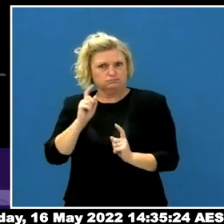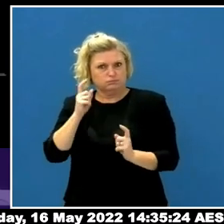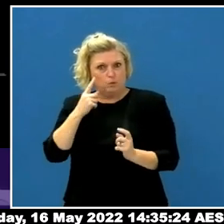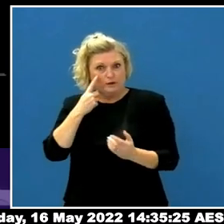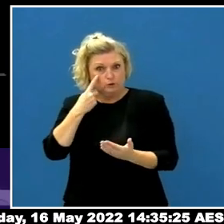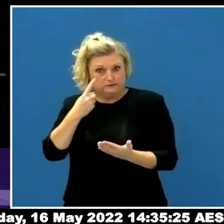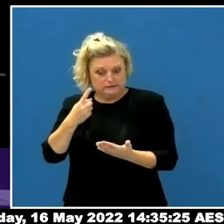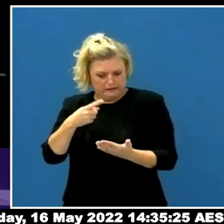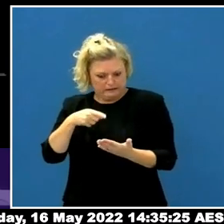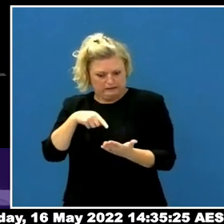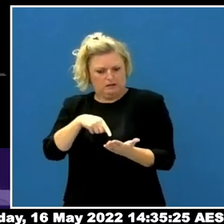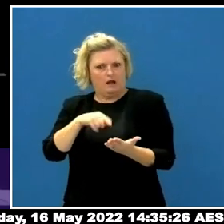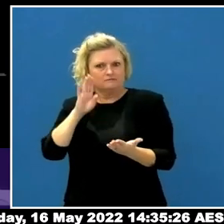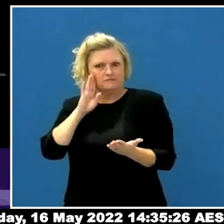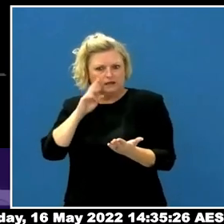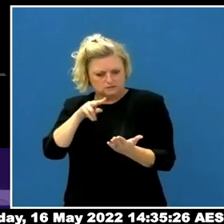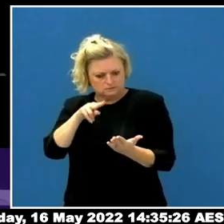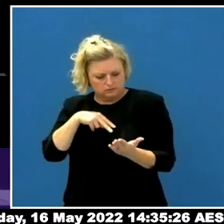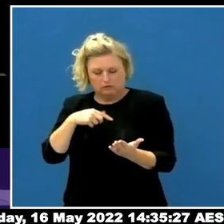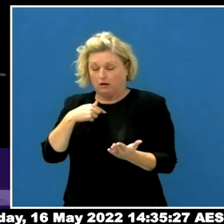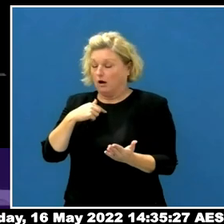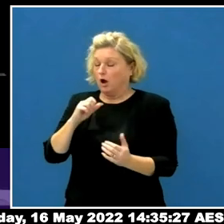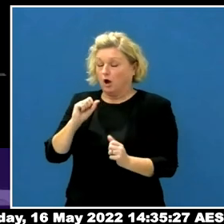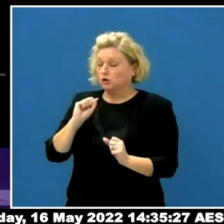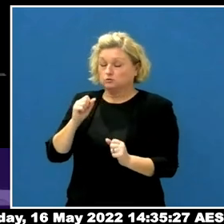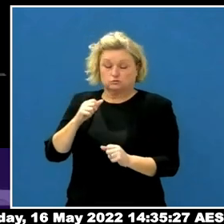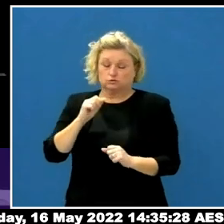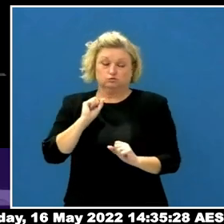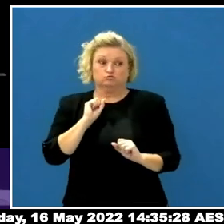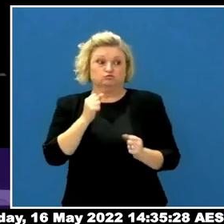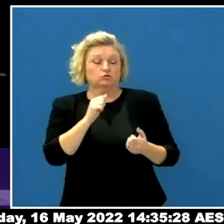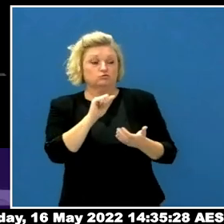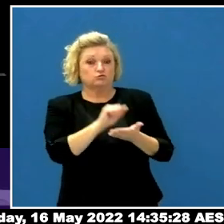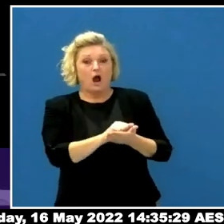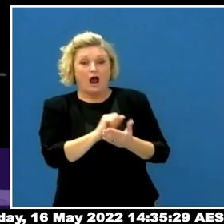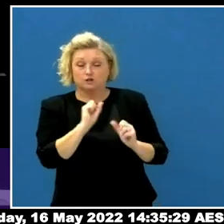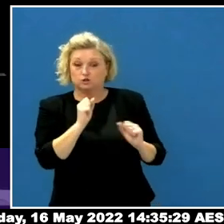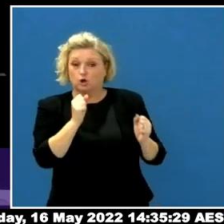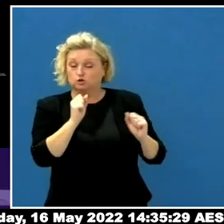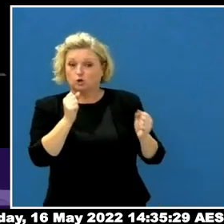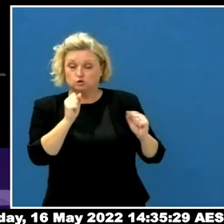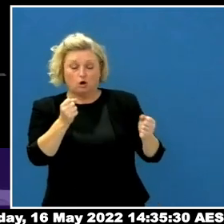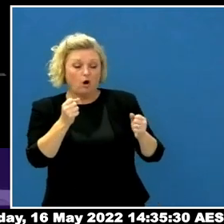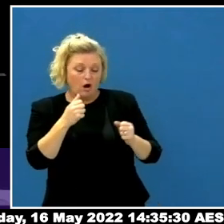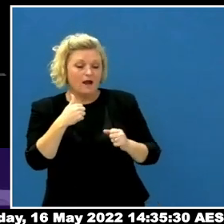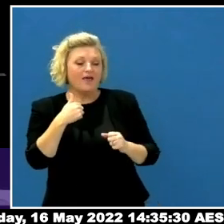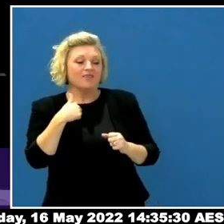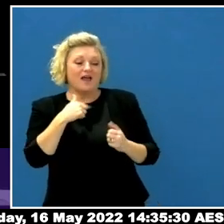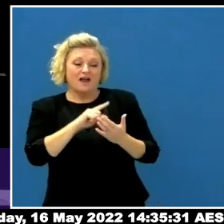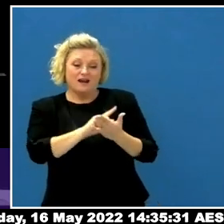Absolutely. And then finding out exactly what had happened, was - yeah, it was a bit